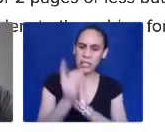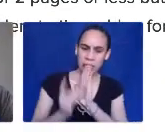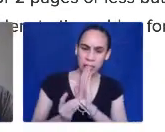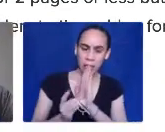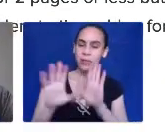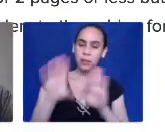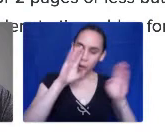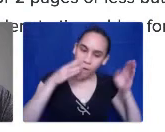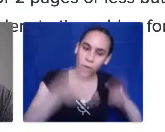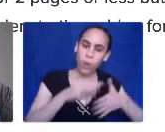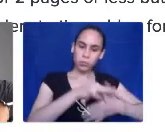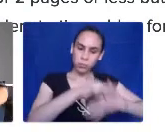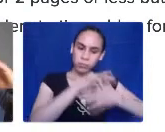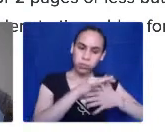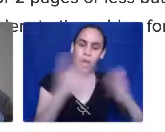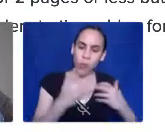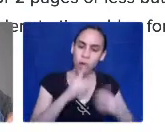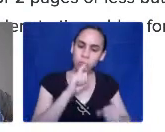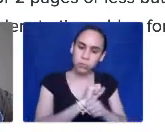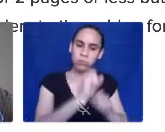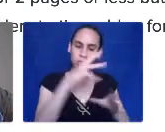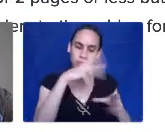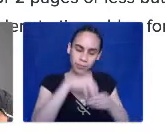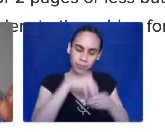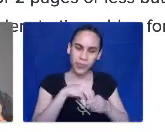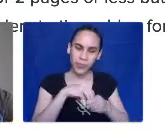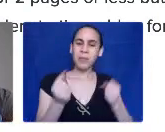a lot of people will say like oh let me adjust the fonts let me just design all this that is